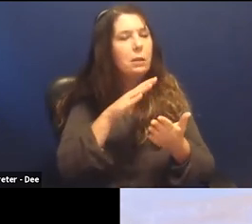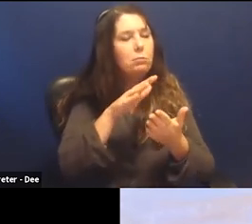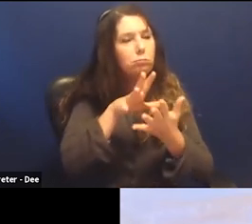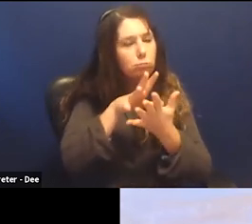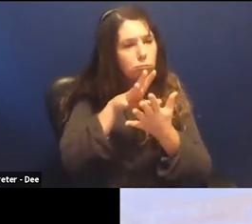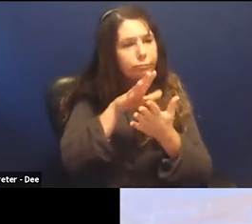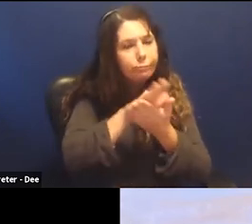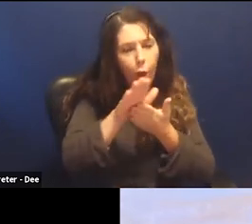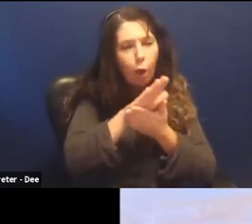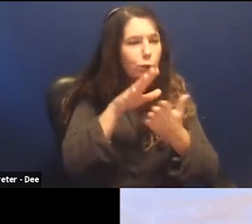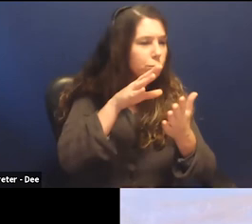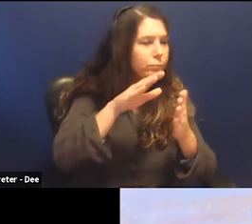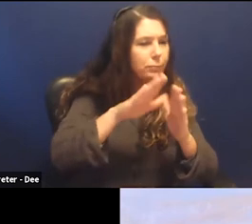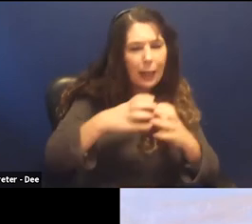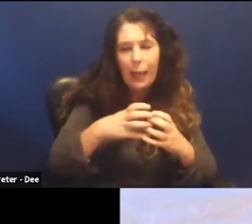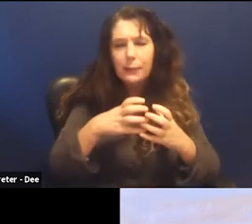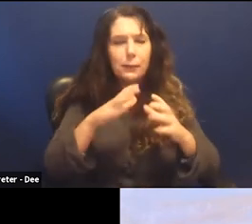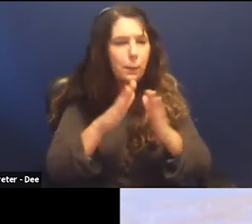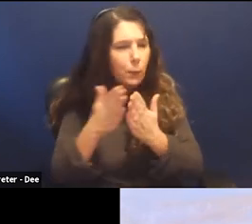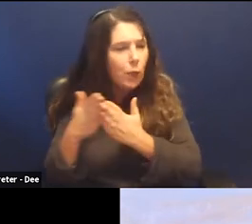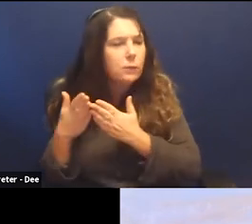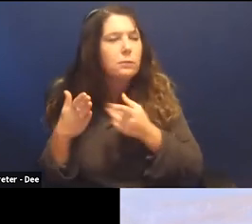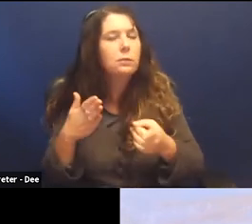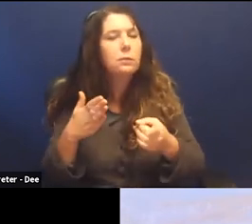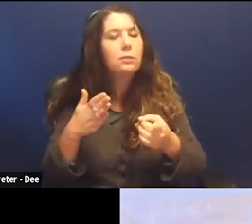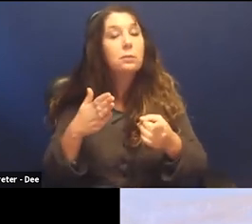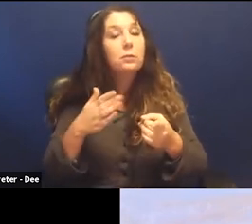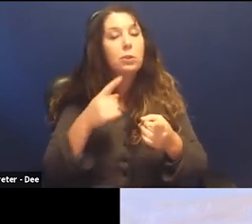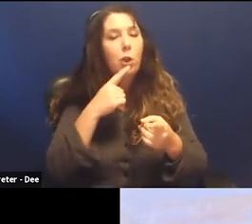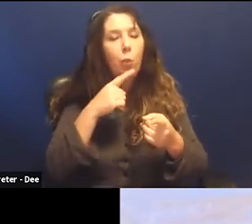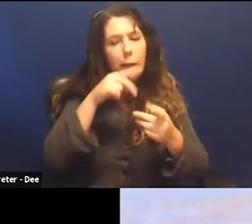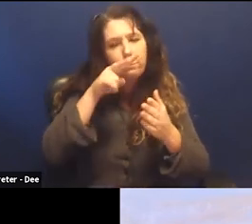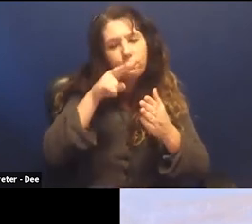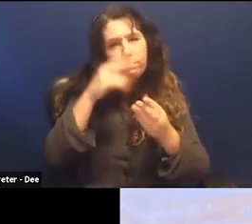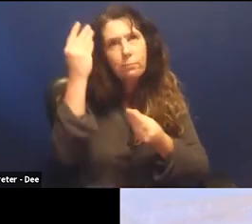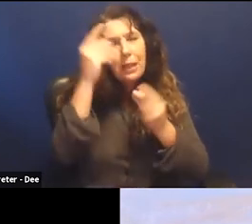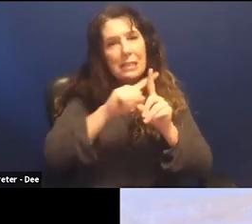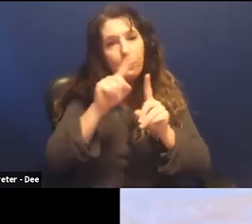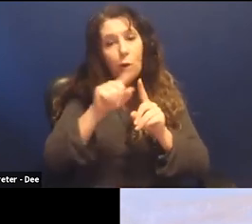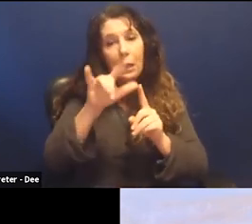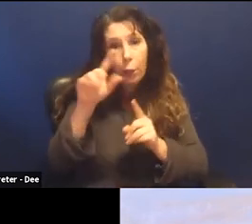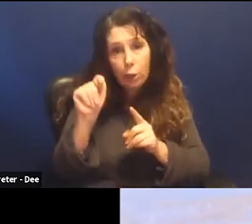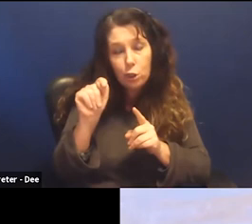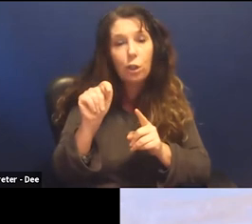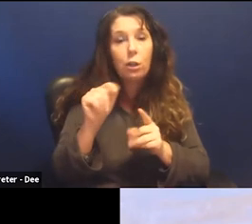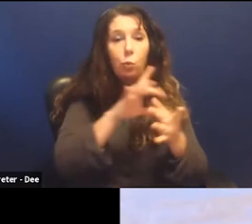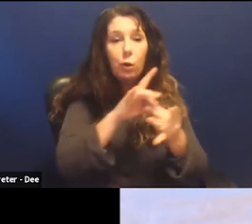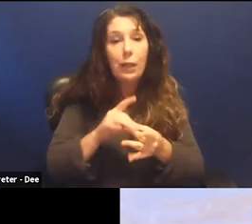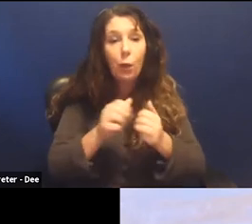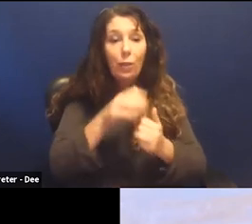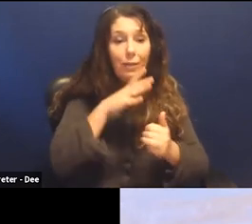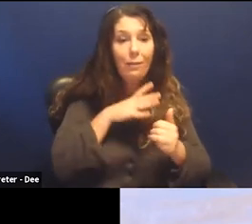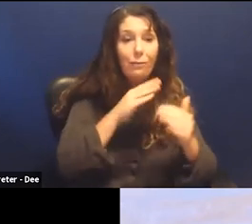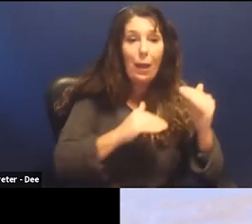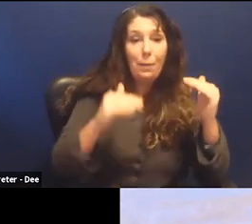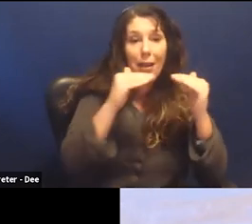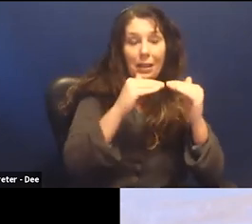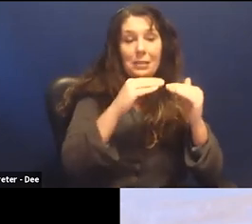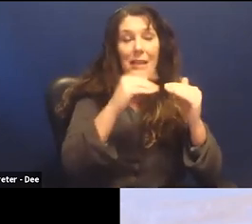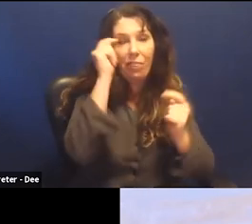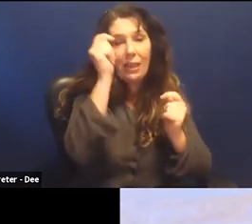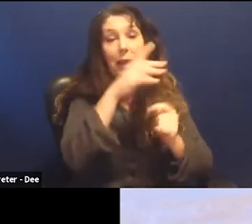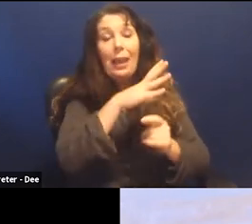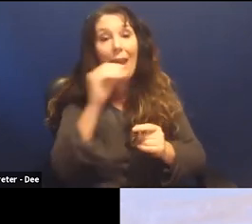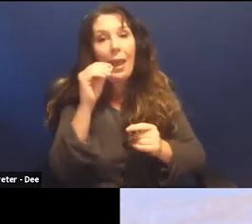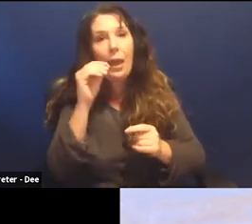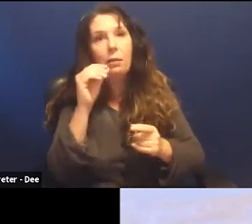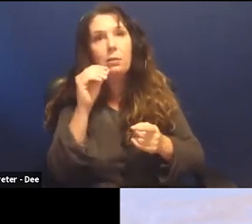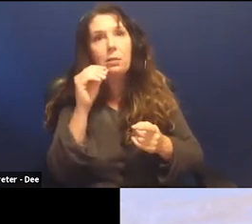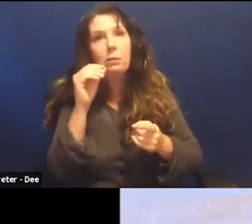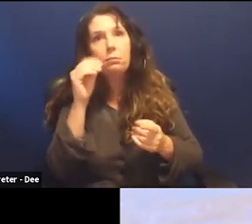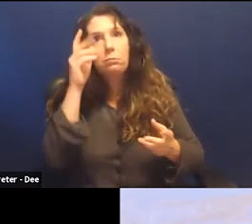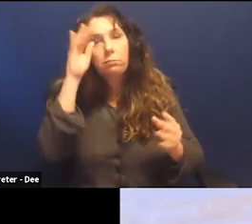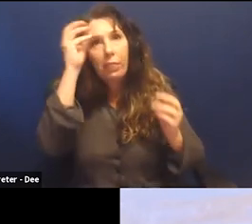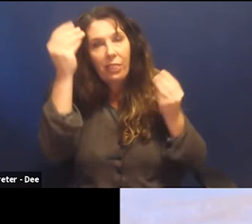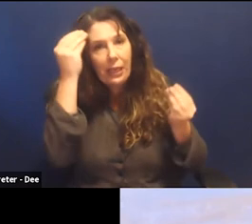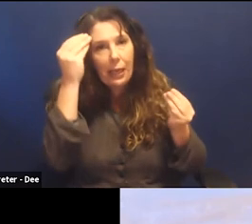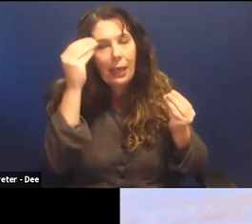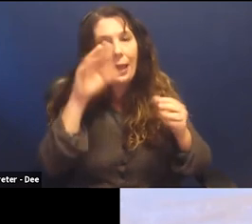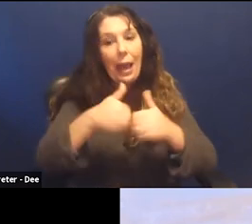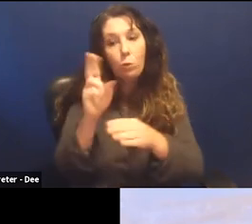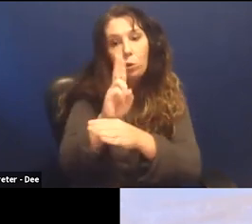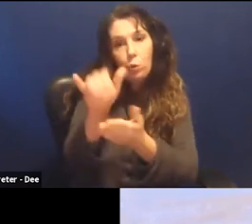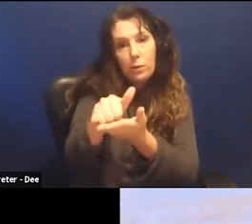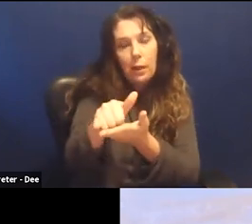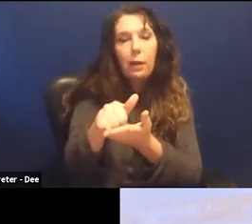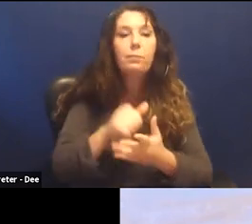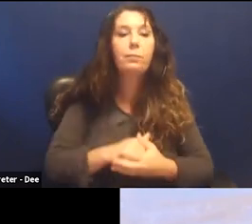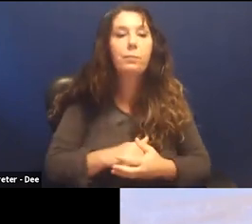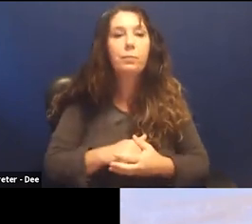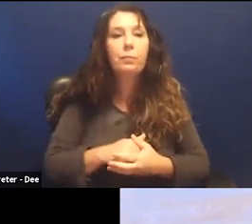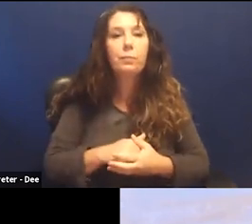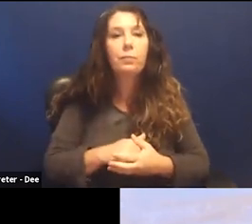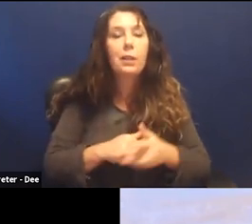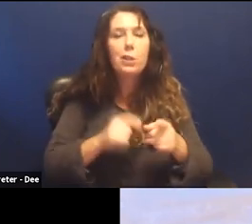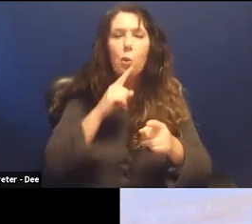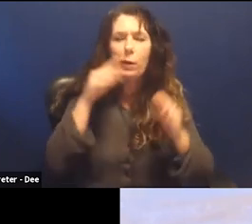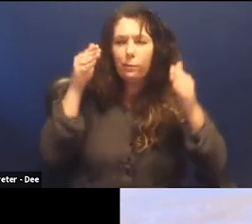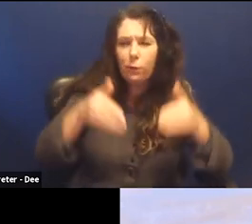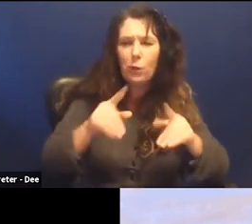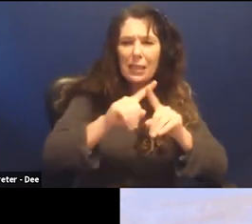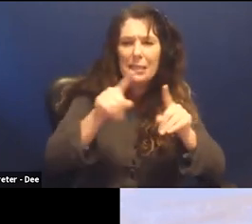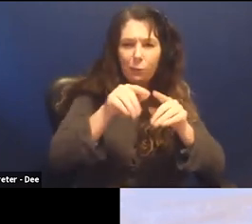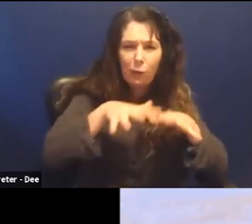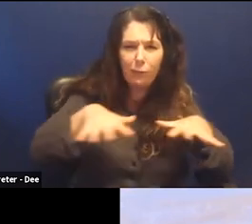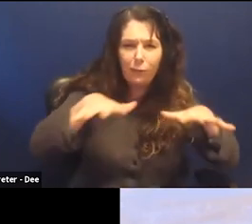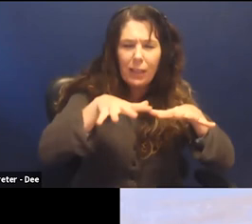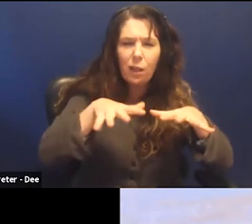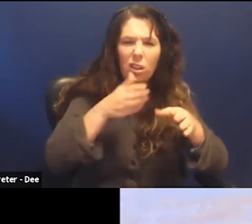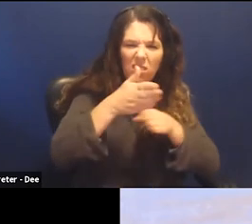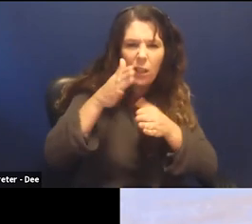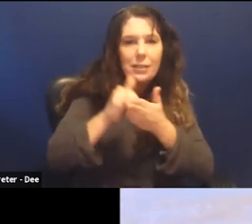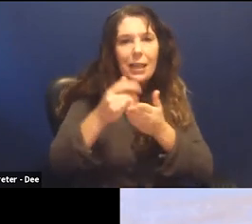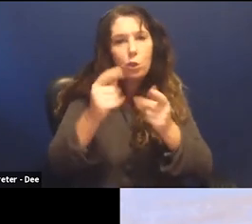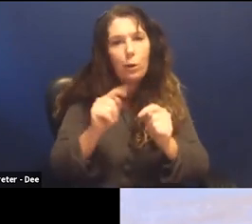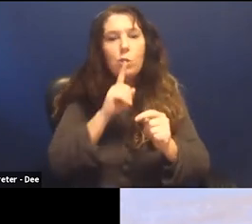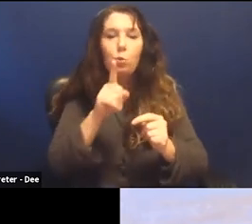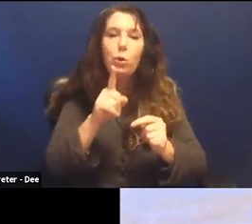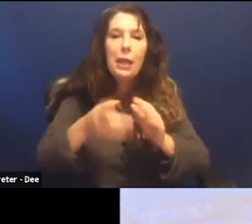We did a scan of various literature, related to both feminist thinking and fear and you but also the application of that so we paid particular attention to fields that have really tried to operationalize feminist thinking so like feminist geography and